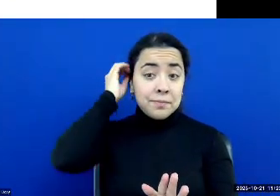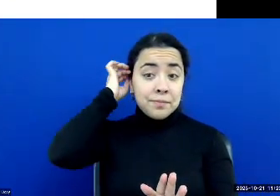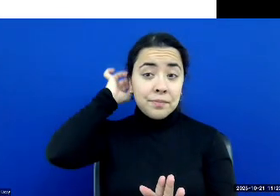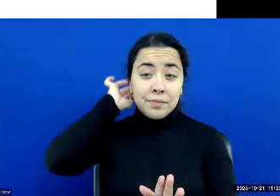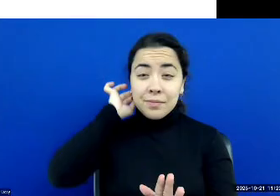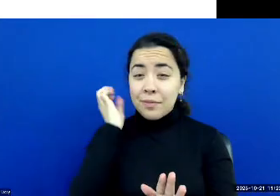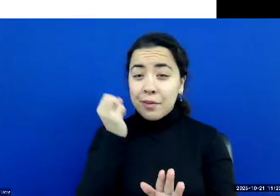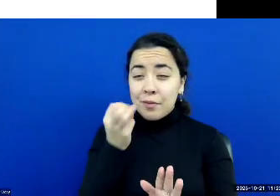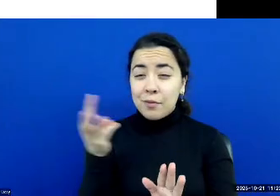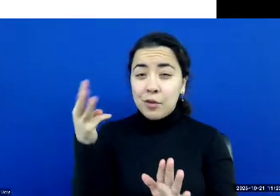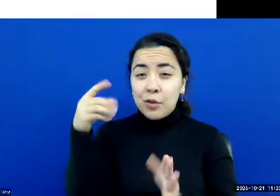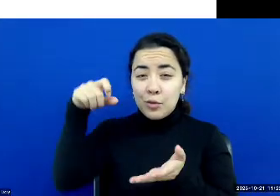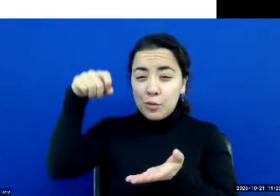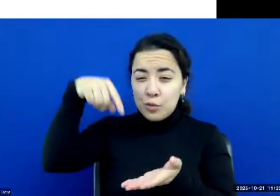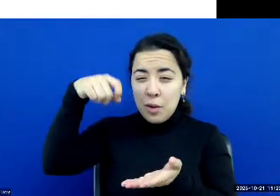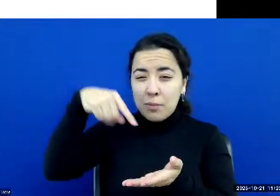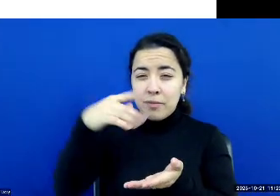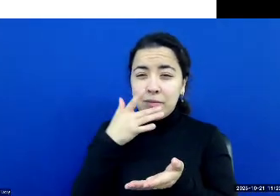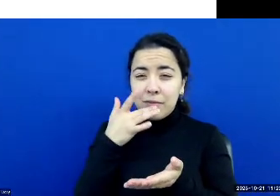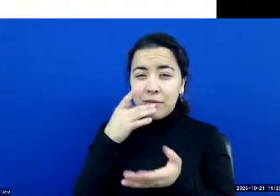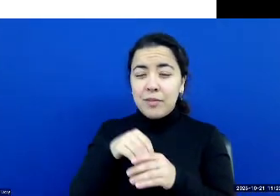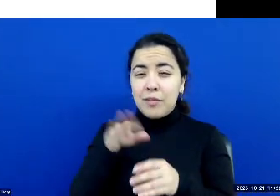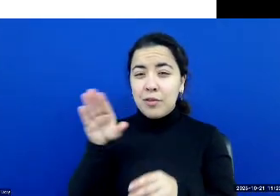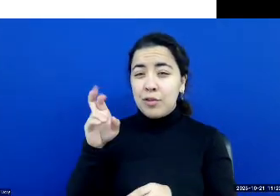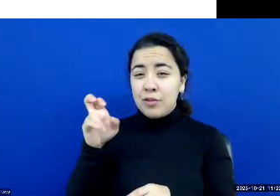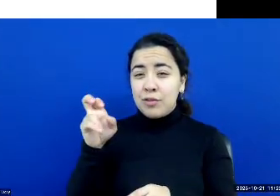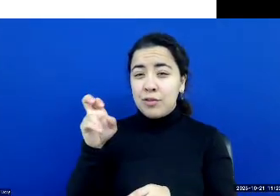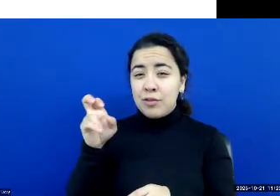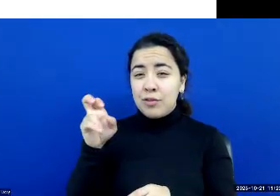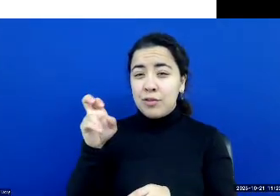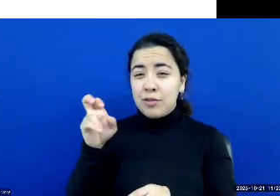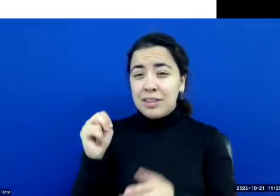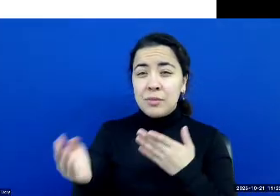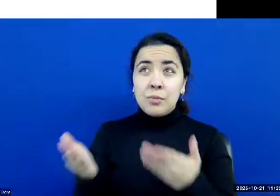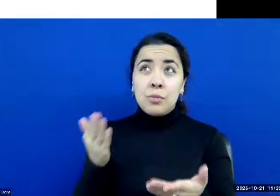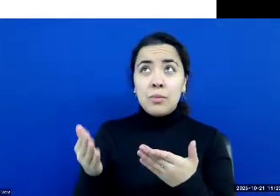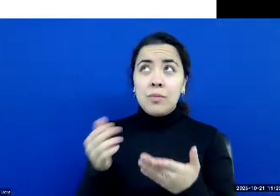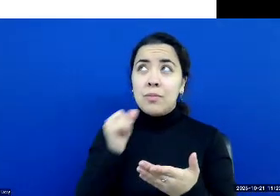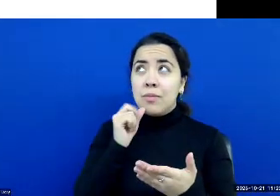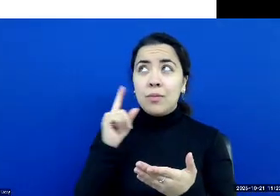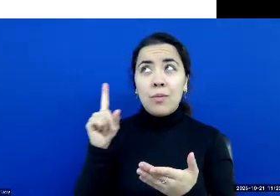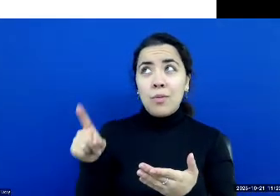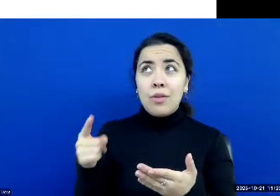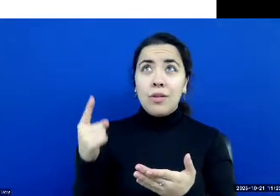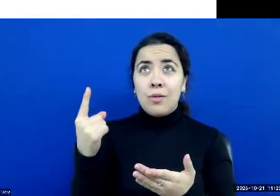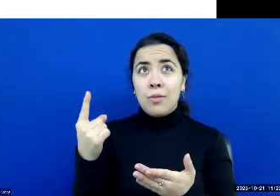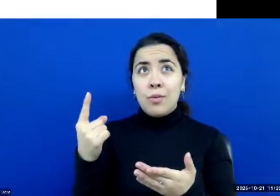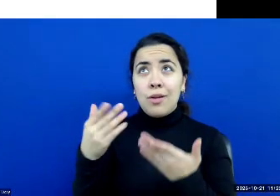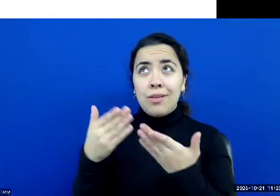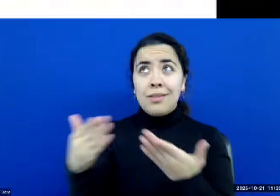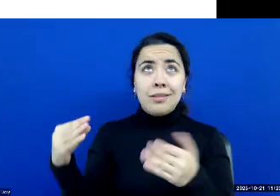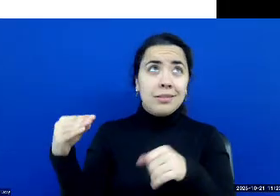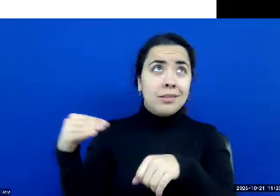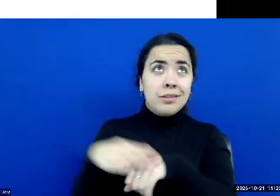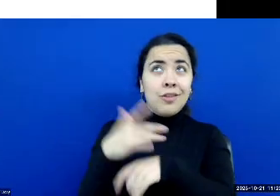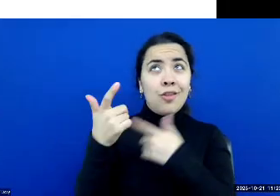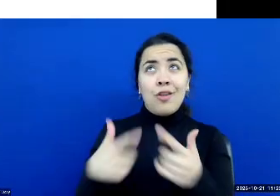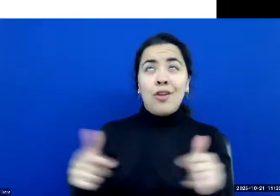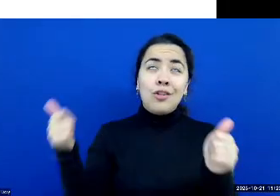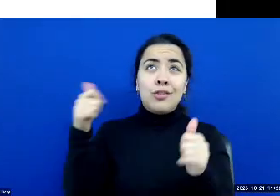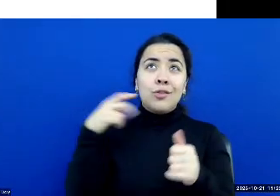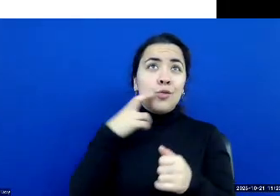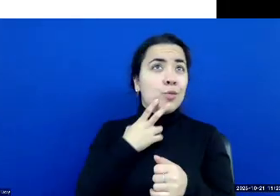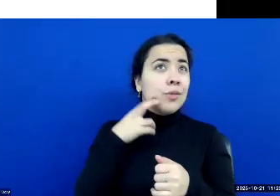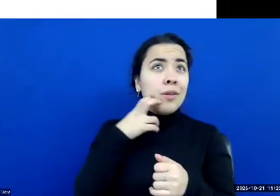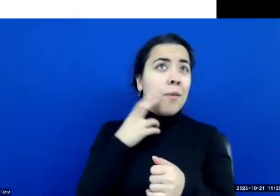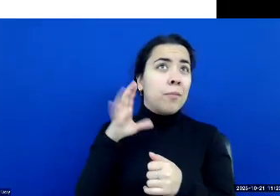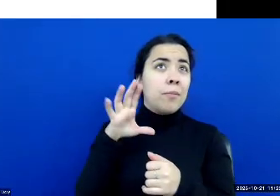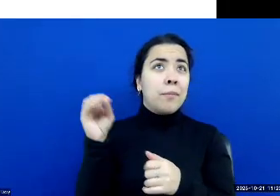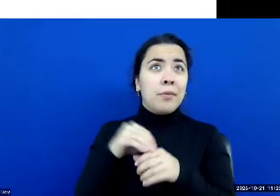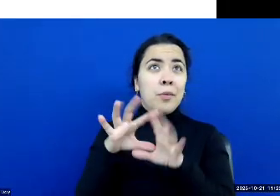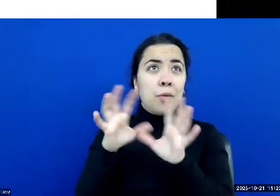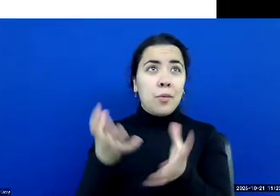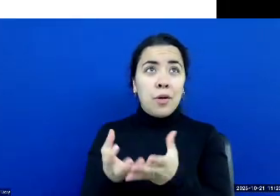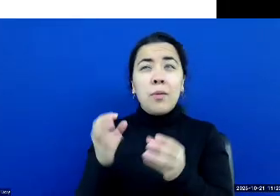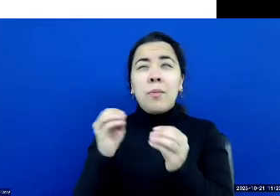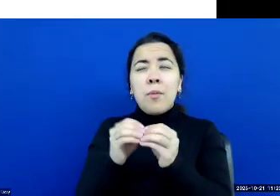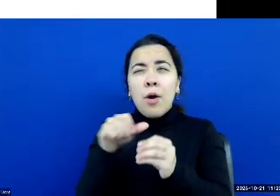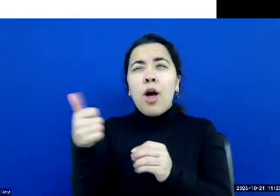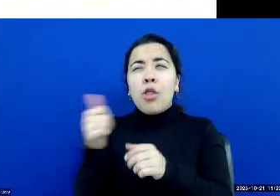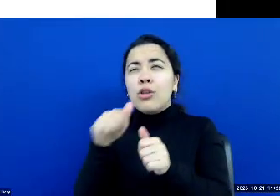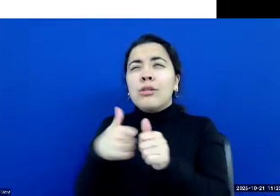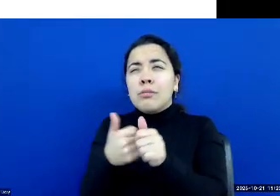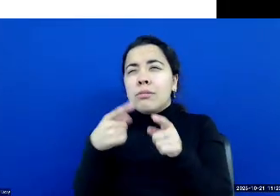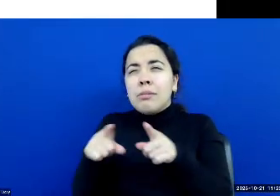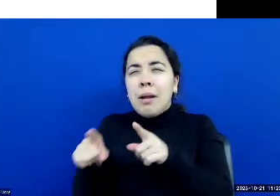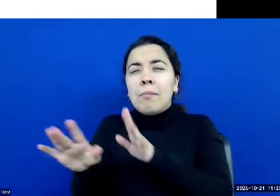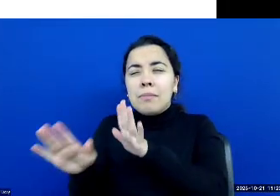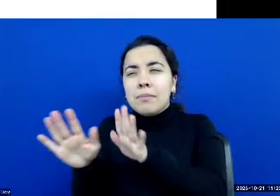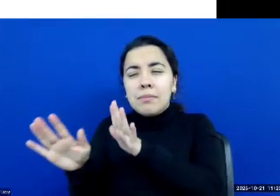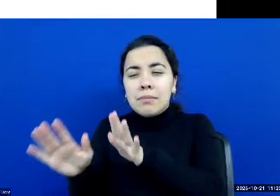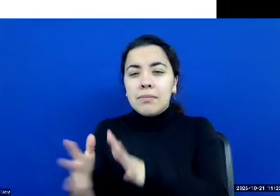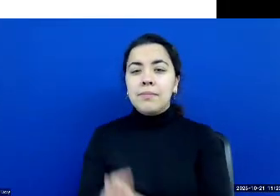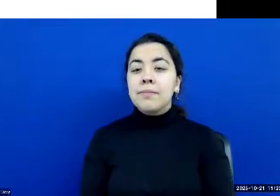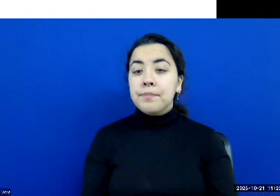Kathleen DeForest: Putting a few drops of flavor in their batches of resin is probably not the only factor that made Wrigley's the largest chewing gum company in the world. There was more going on behind the scenes.